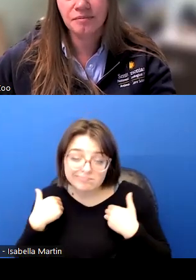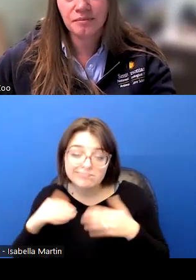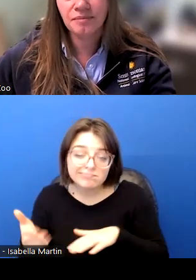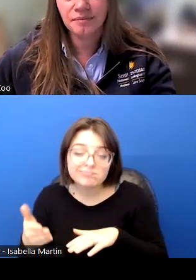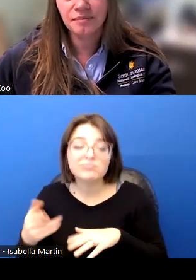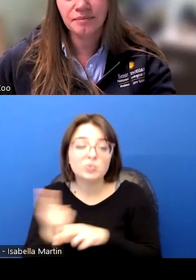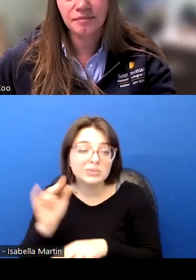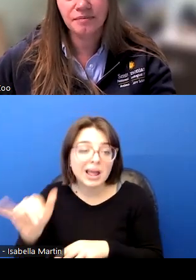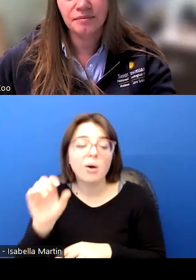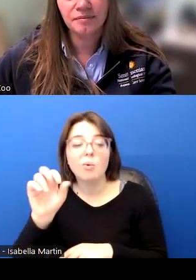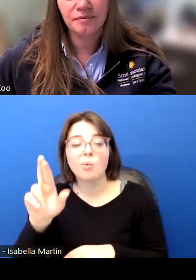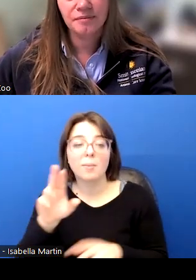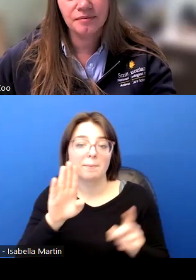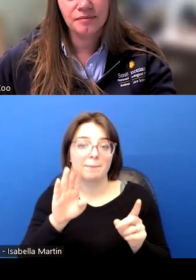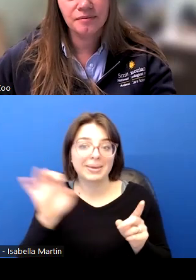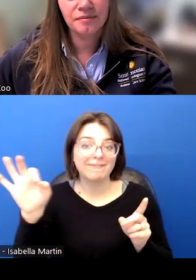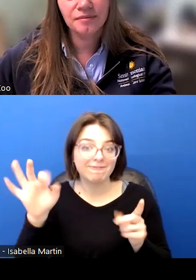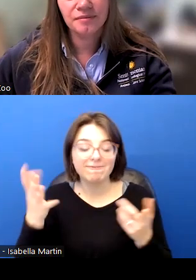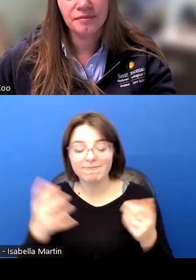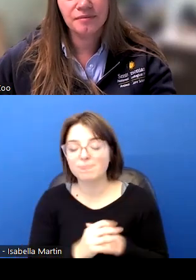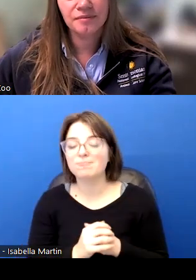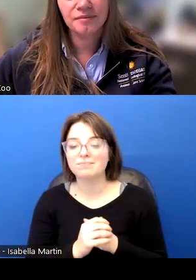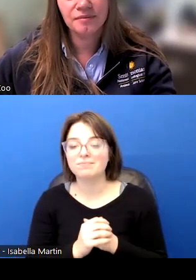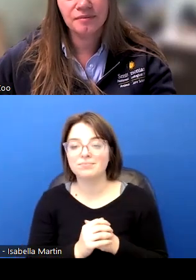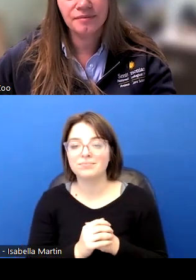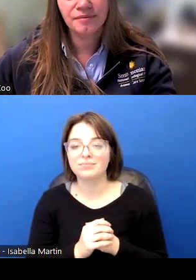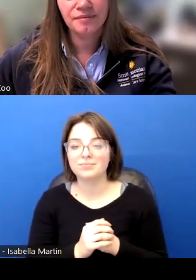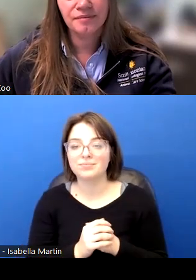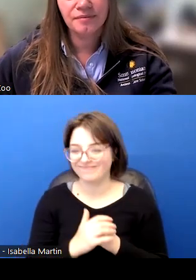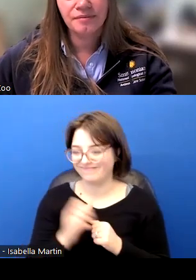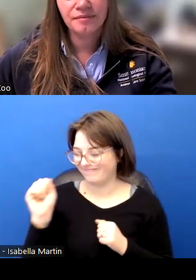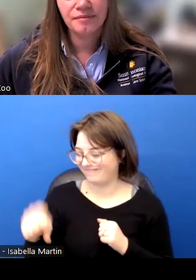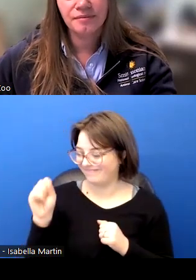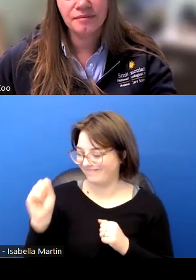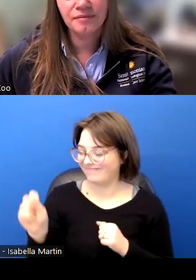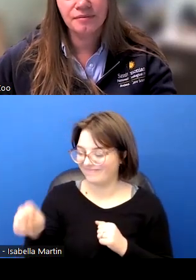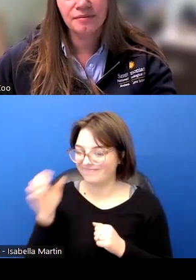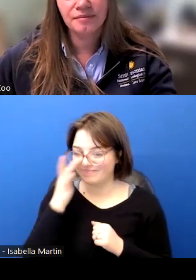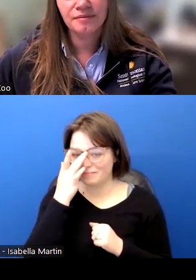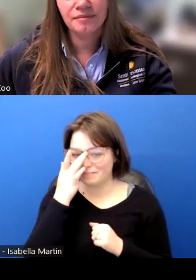Shellie: This is just a fun fact I know from our other large cat keepers in the zoo that um they